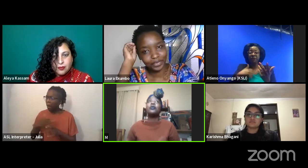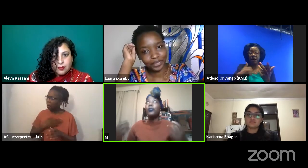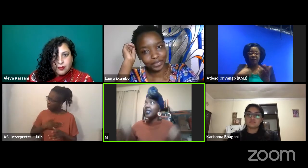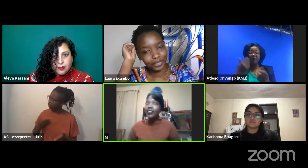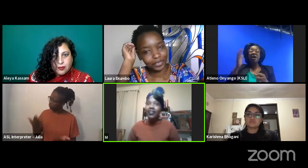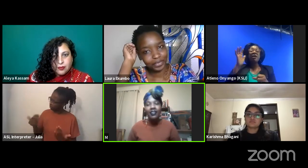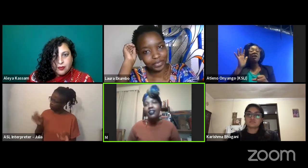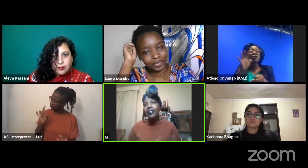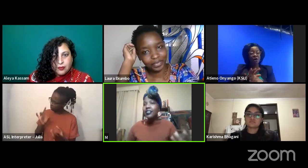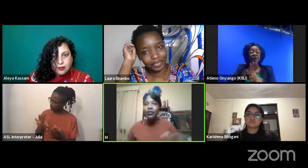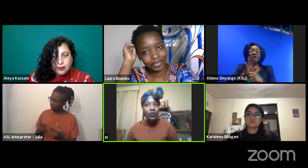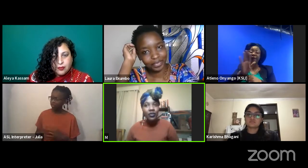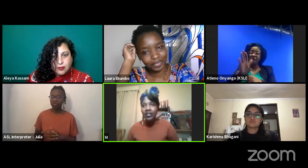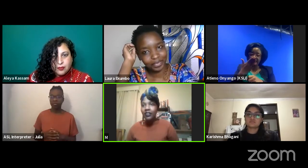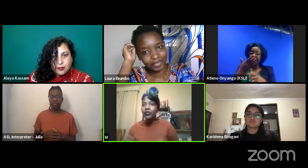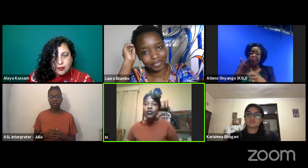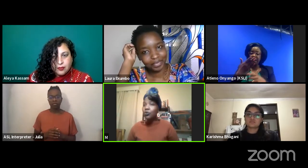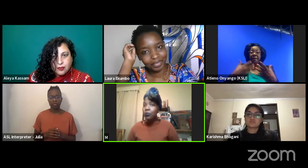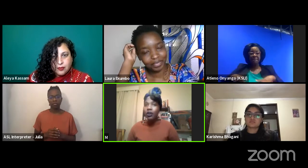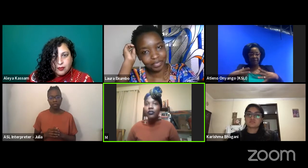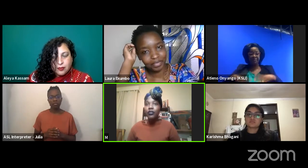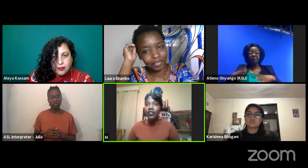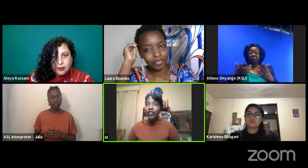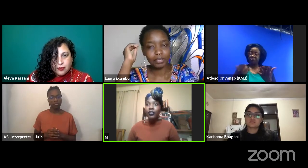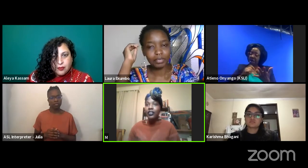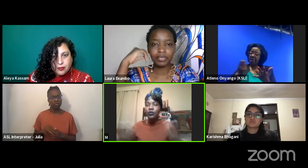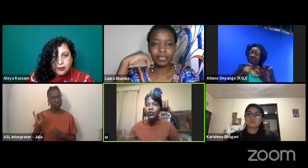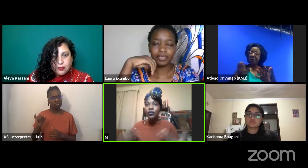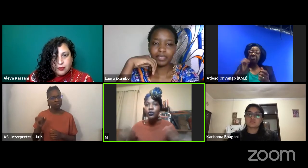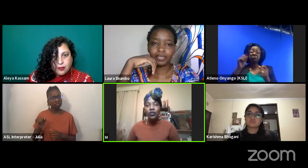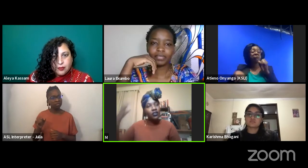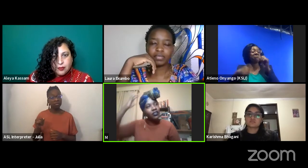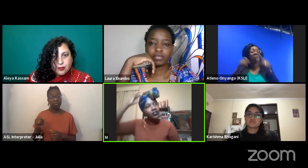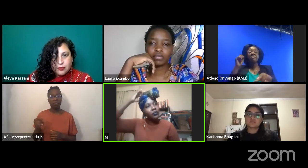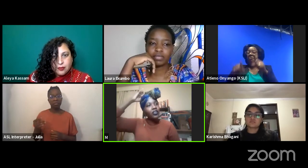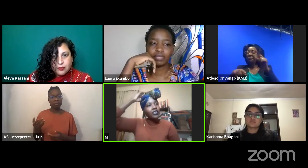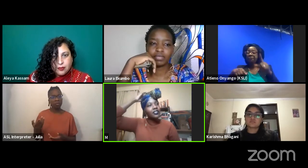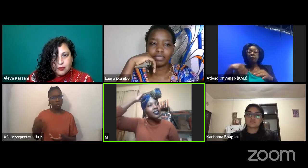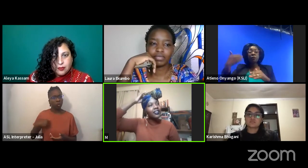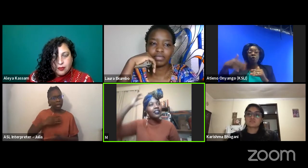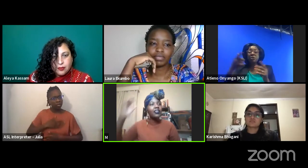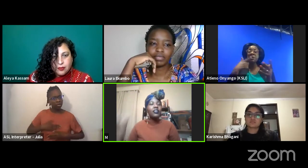We're always like, this is so insightful. This is so powerful, thank you. Like it's always so good hearing from the audience.